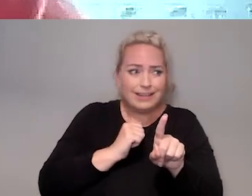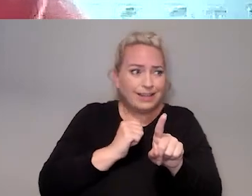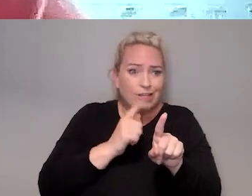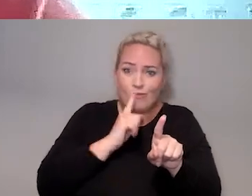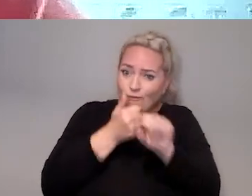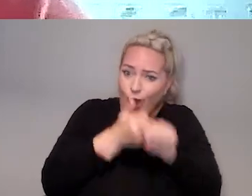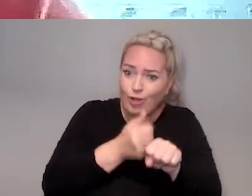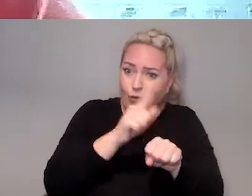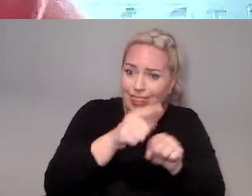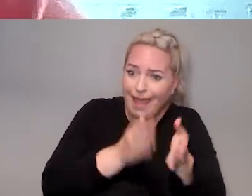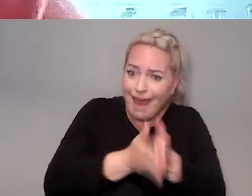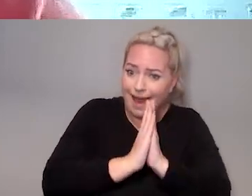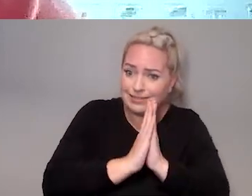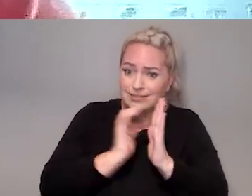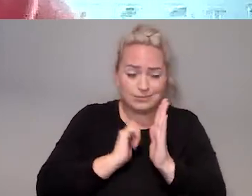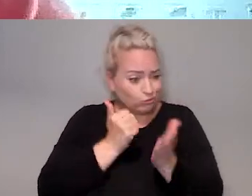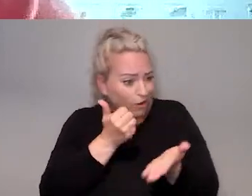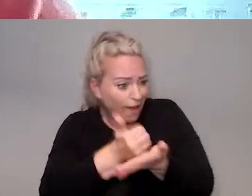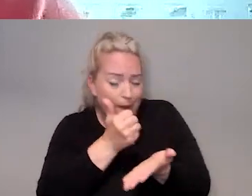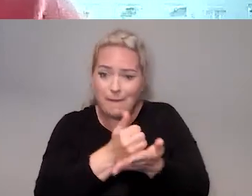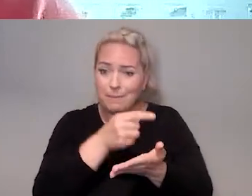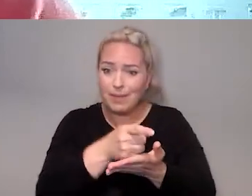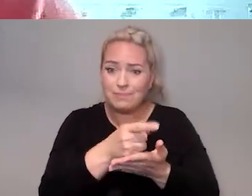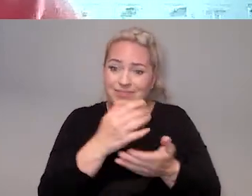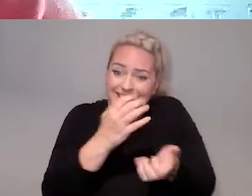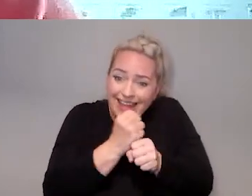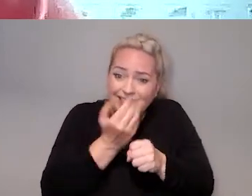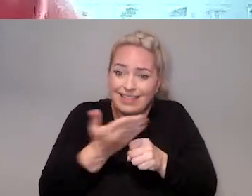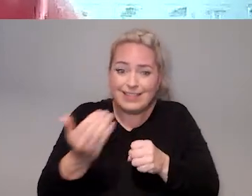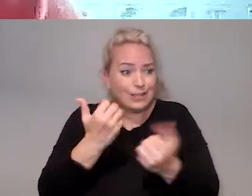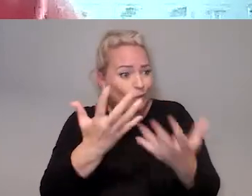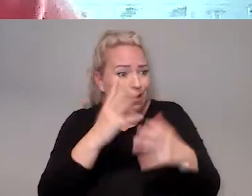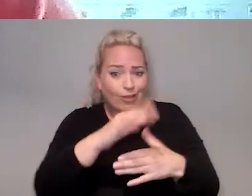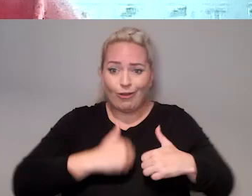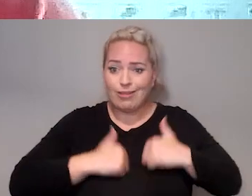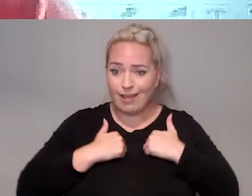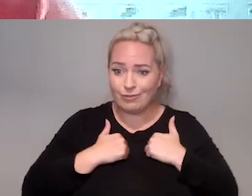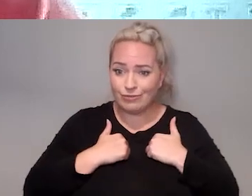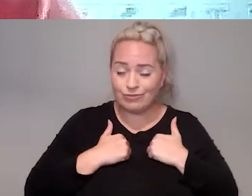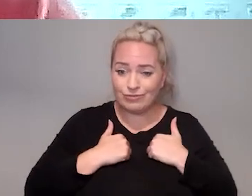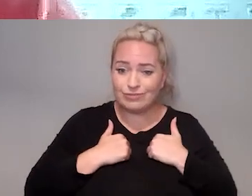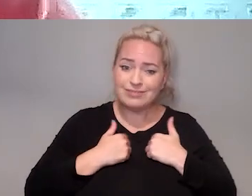asked you know you try to help them get the things that they want in their life um and it shows that